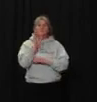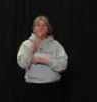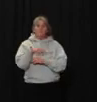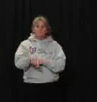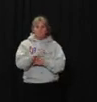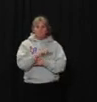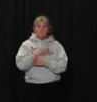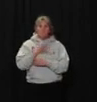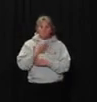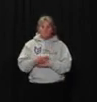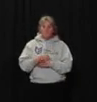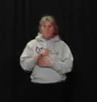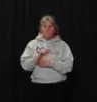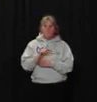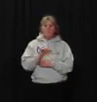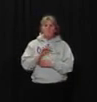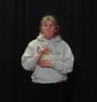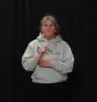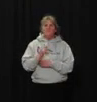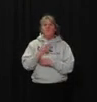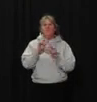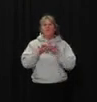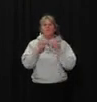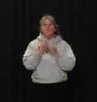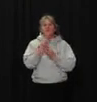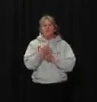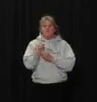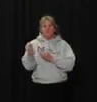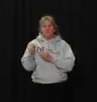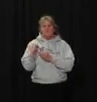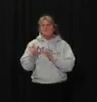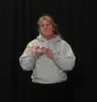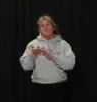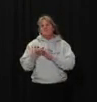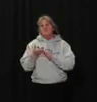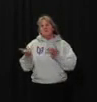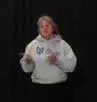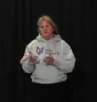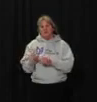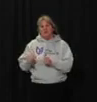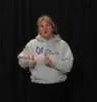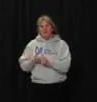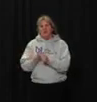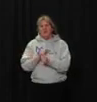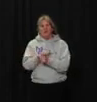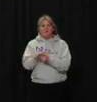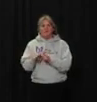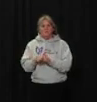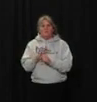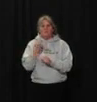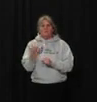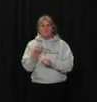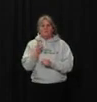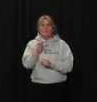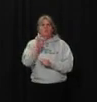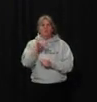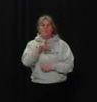Good afternoon. I'm Pat Living with the Department of Health and social services and the moderator for the COVID-19 update for Friday,